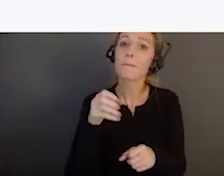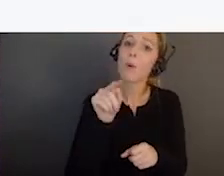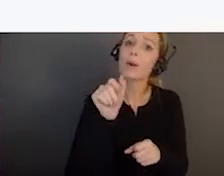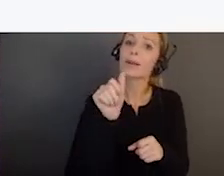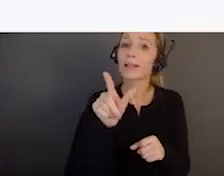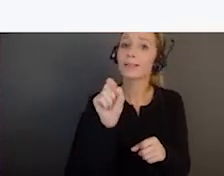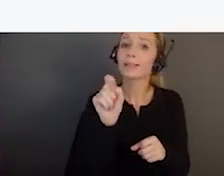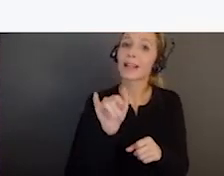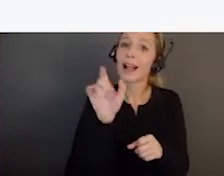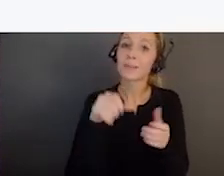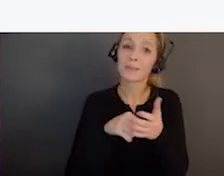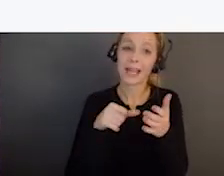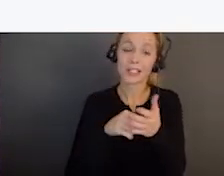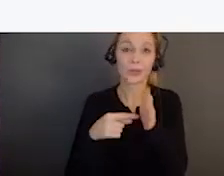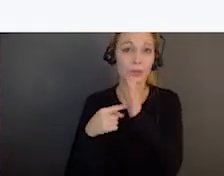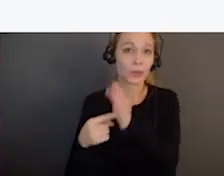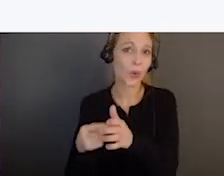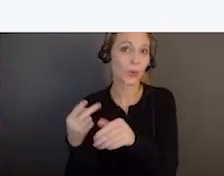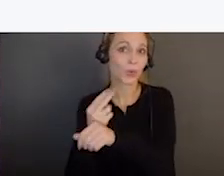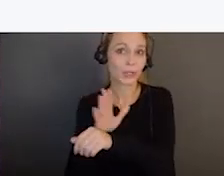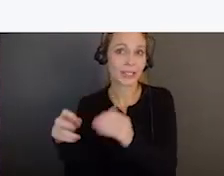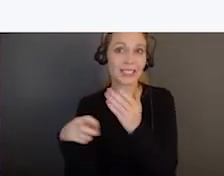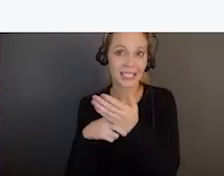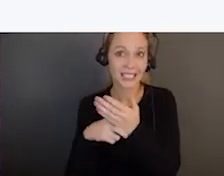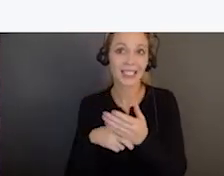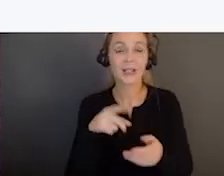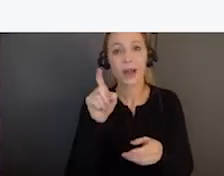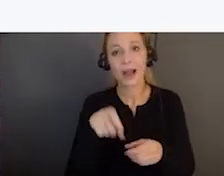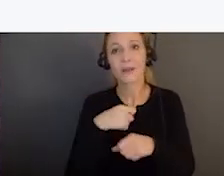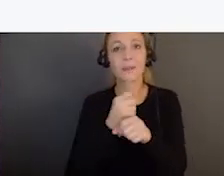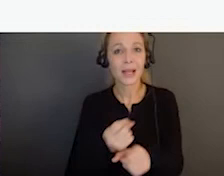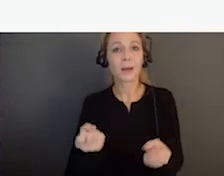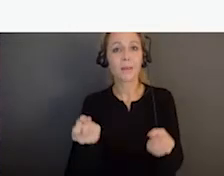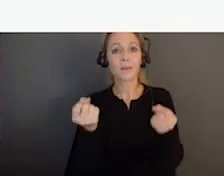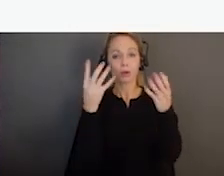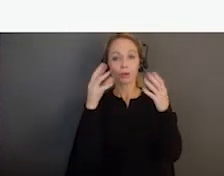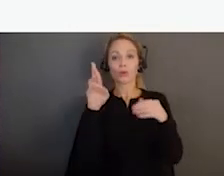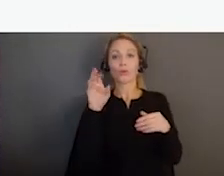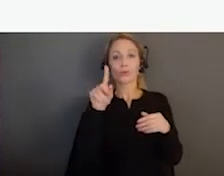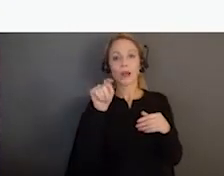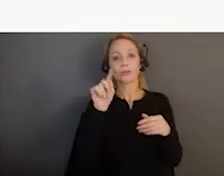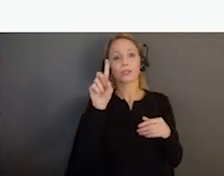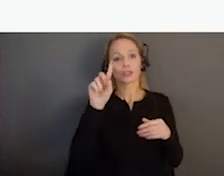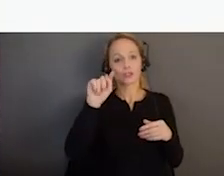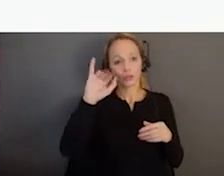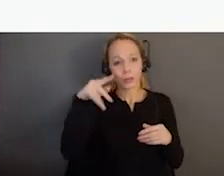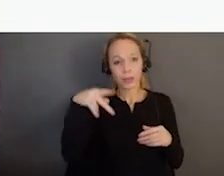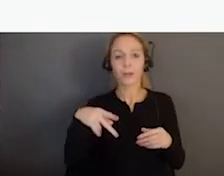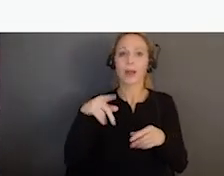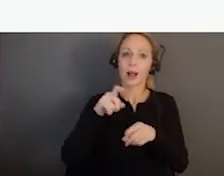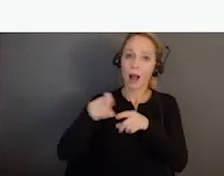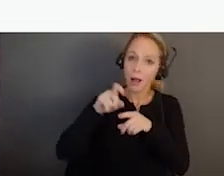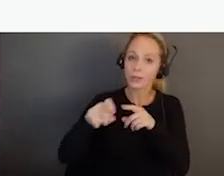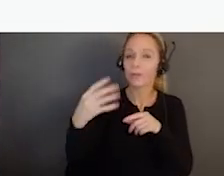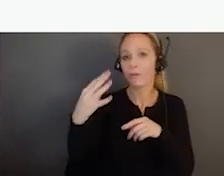THE USER THEIR TICKETS BEHIND CMS MEMBERSHIPS, YOU NEED TO MAKE MULTIPLE ROUND-TRIP HUBBLE CALLS AND FOUR LOOPS